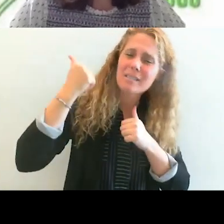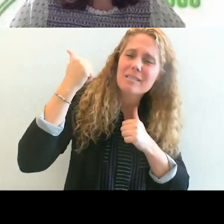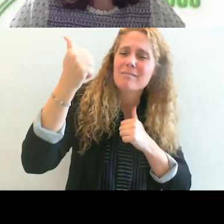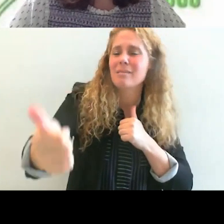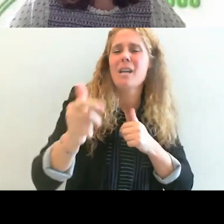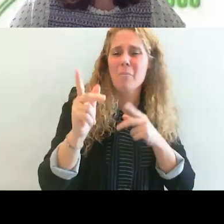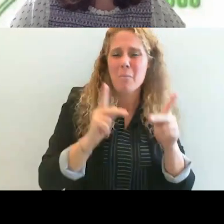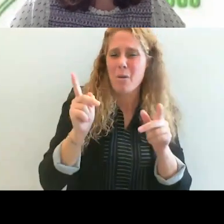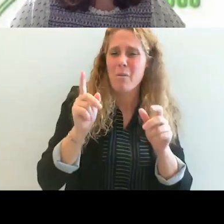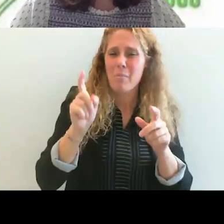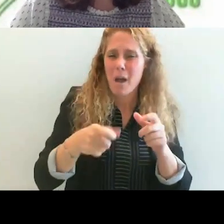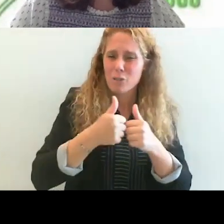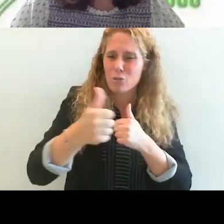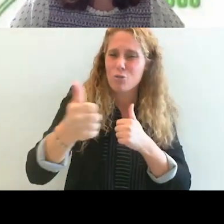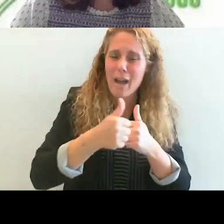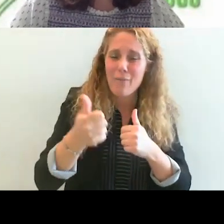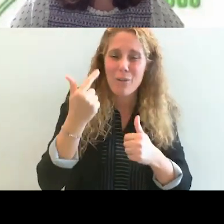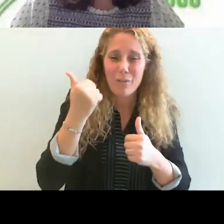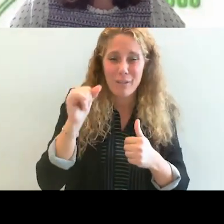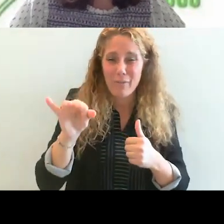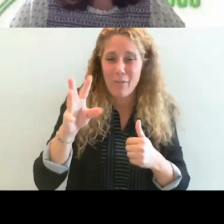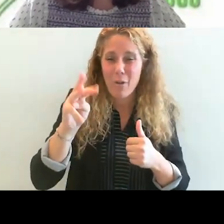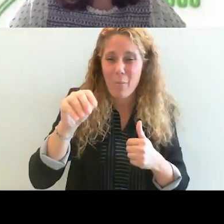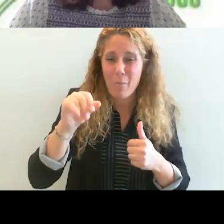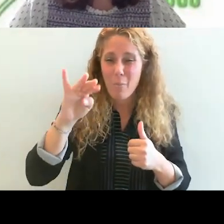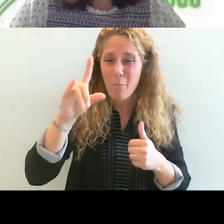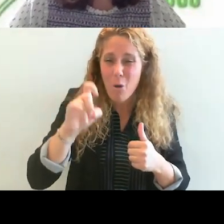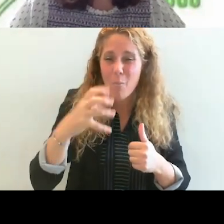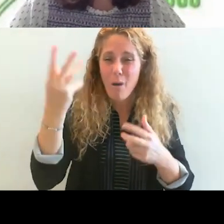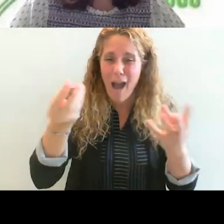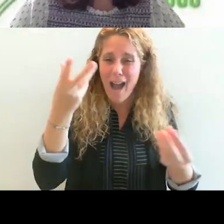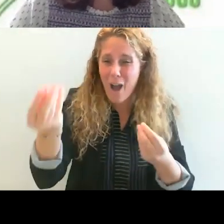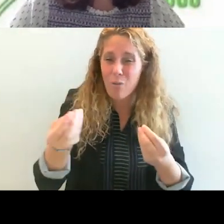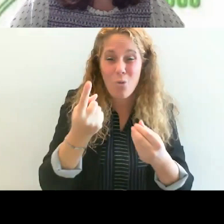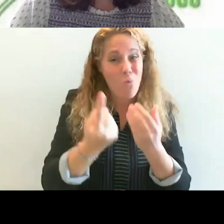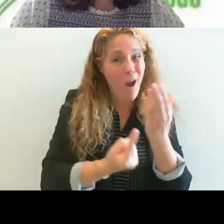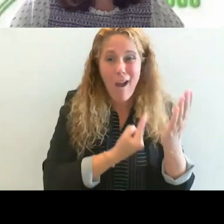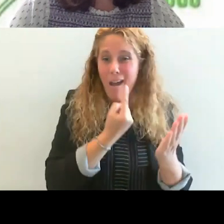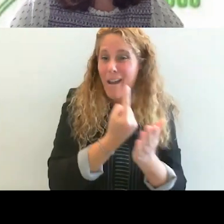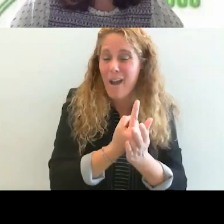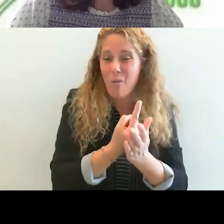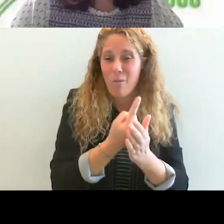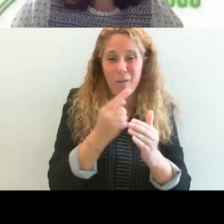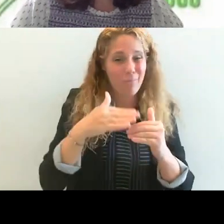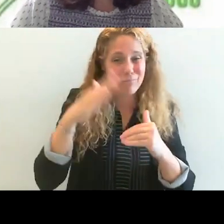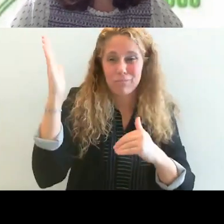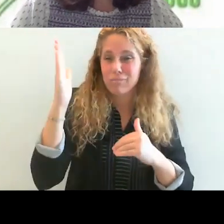IF THEY ARE MOBILE OR IF THEY HAVE TO GO OUT, IT CAN BE AN HOUR OR MORE FROM ONE END TO THE COUNTY OR ANOTHER.